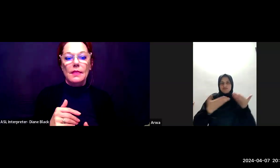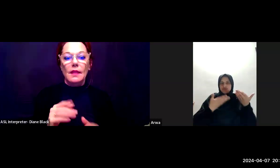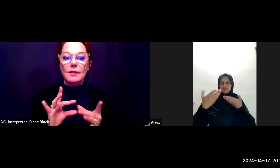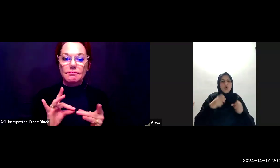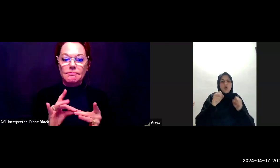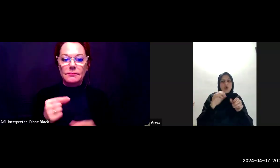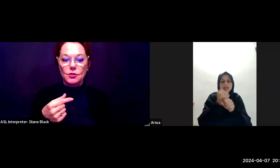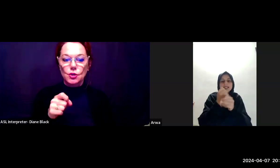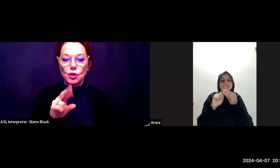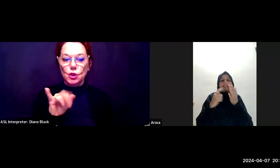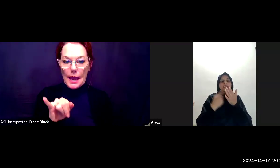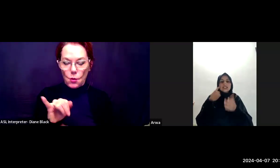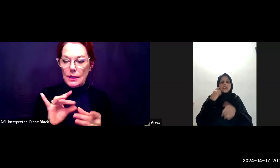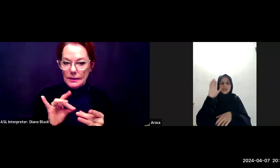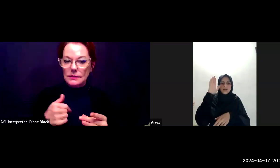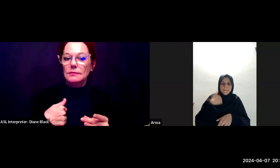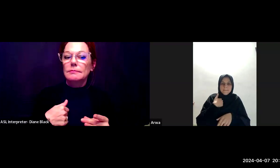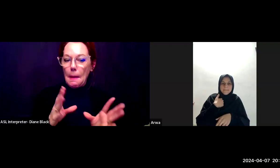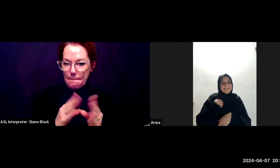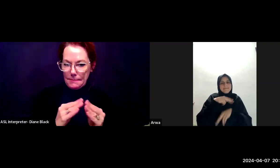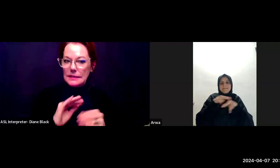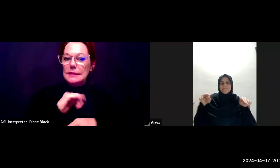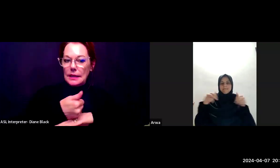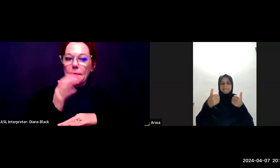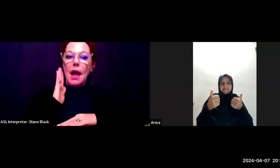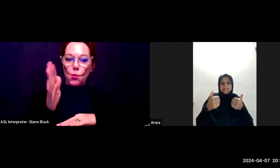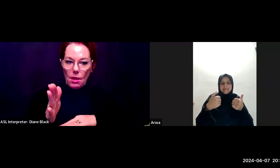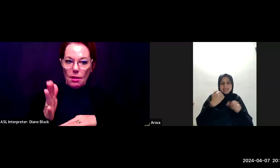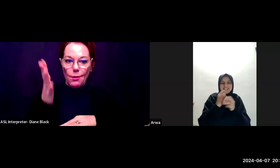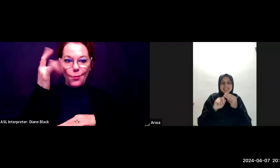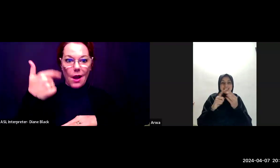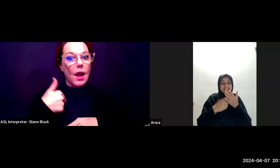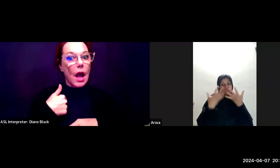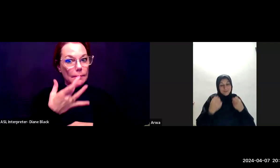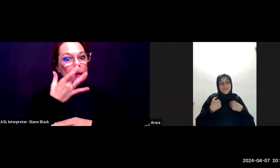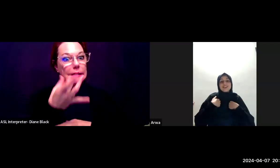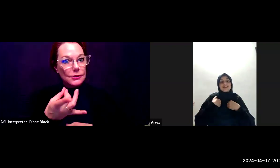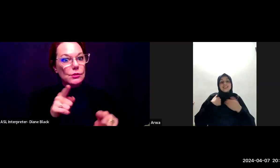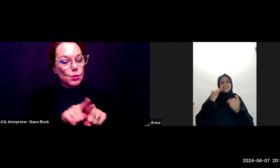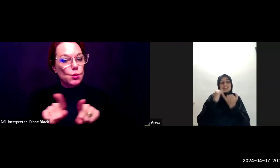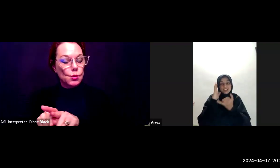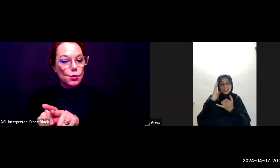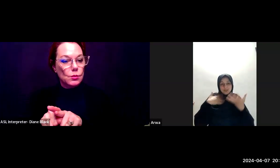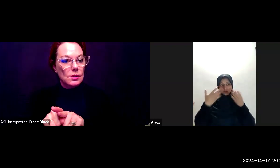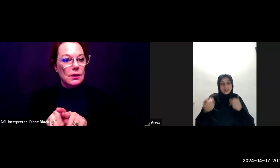will set up uh that meeting because I'm also very interested. um yeah but uh I have to say